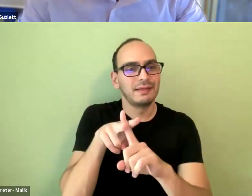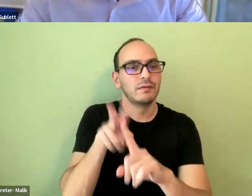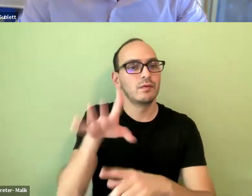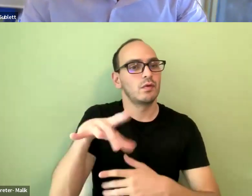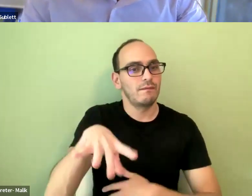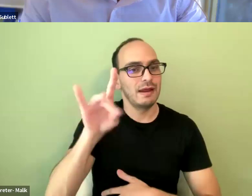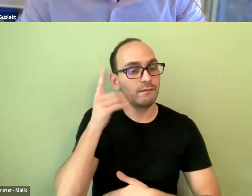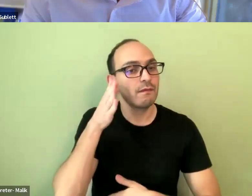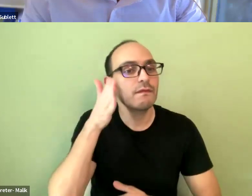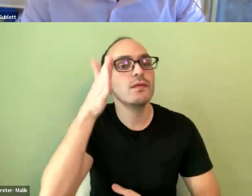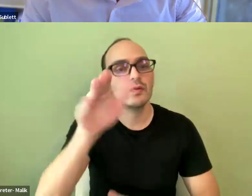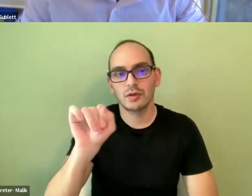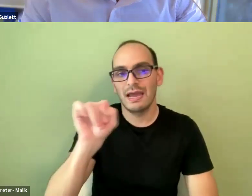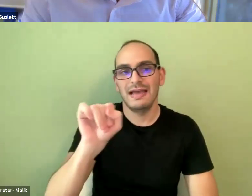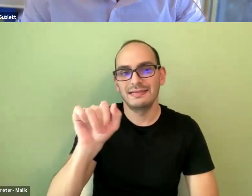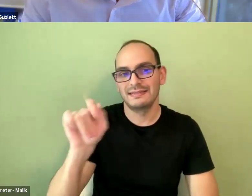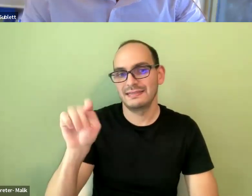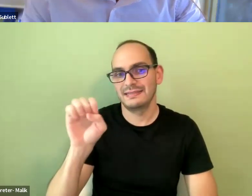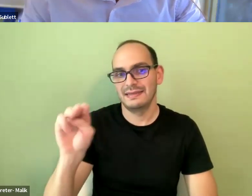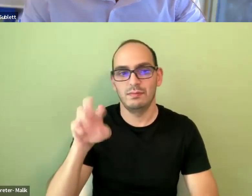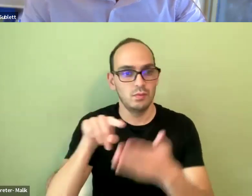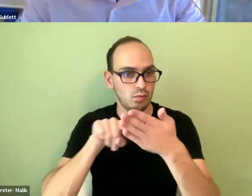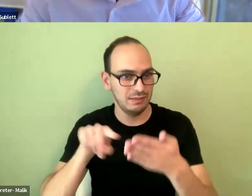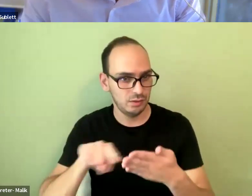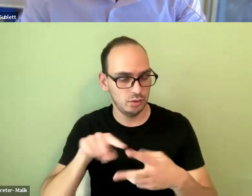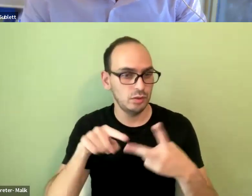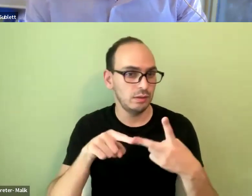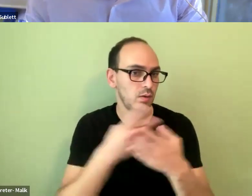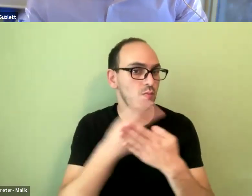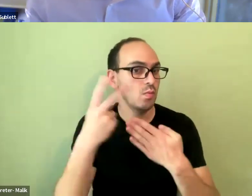future of S-STEM research. And perhaps even program implementation?